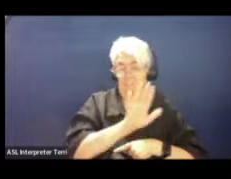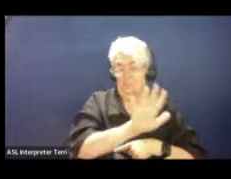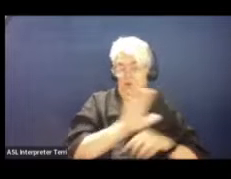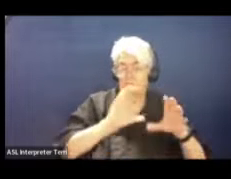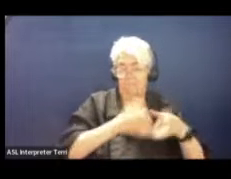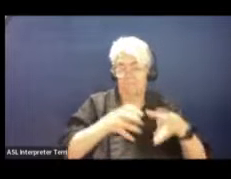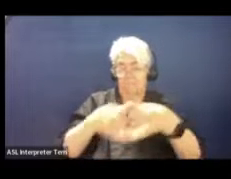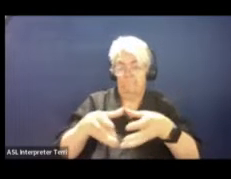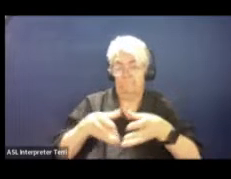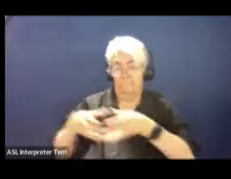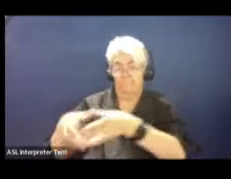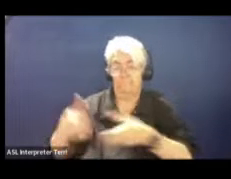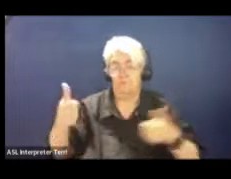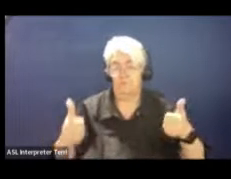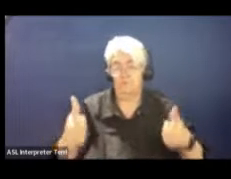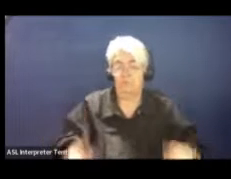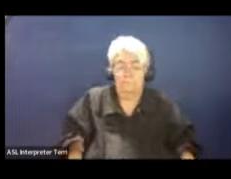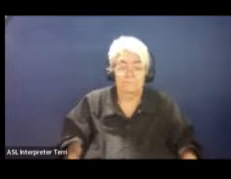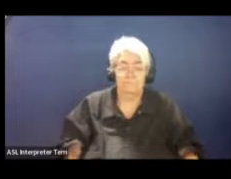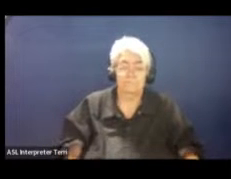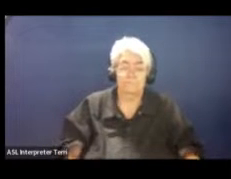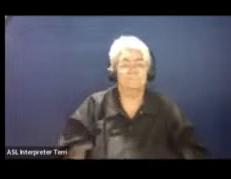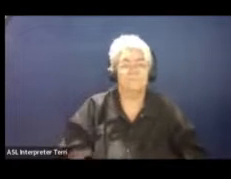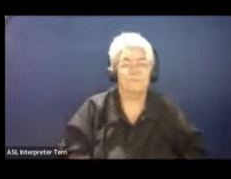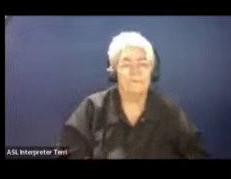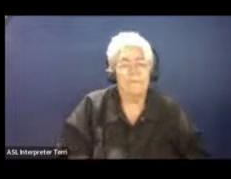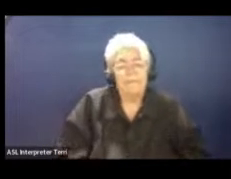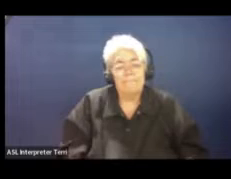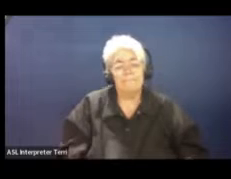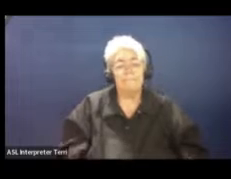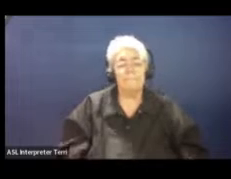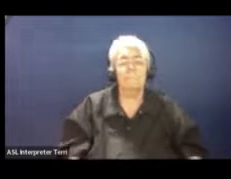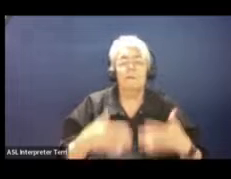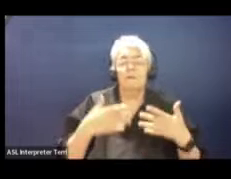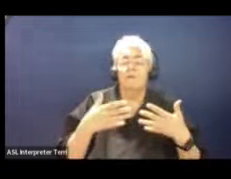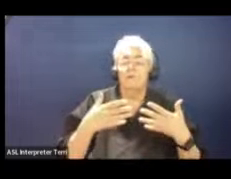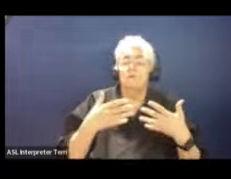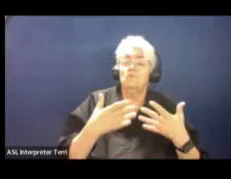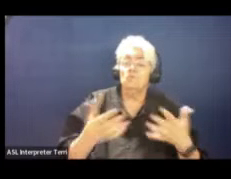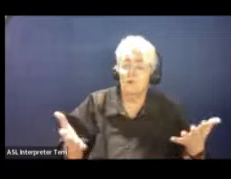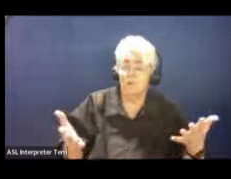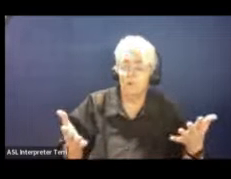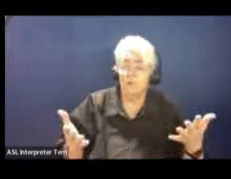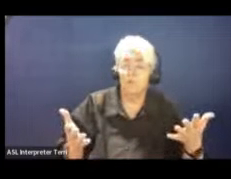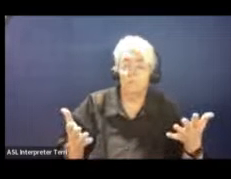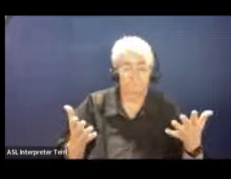Jack Storti: are. So Judy Dettmer: we have quite a variety of people here you can